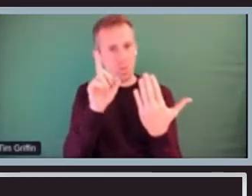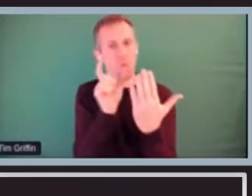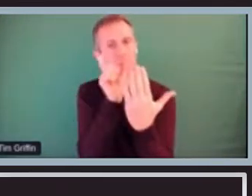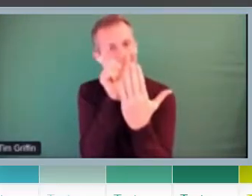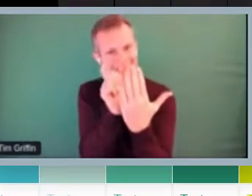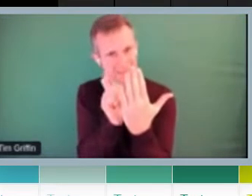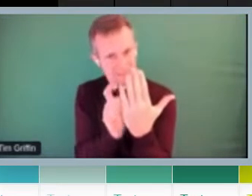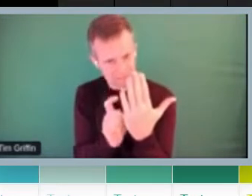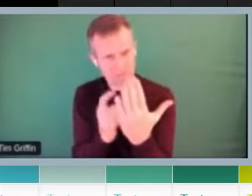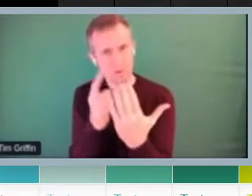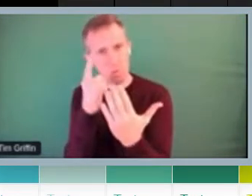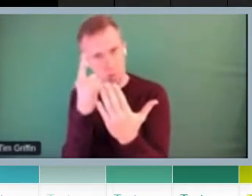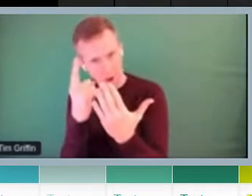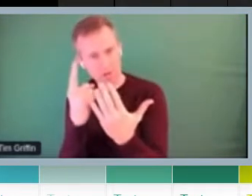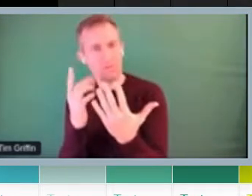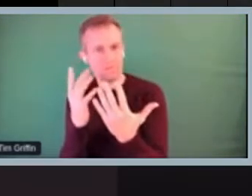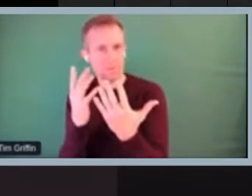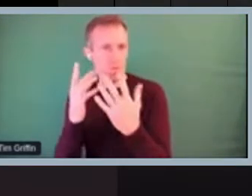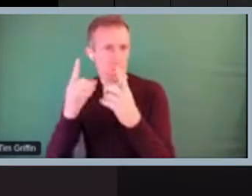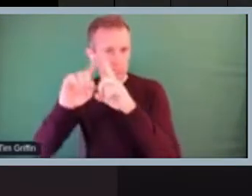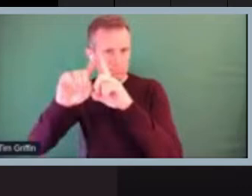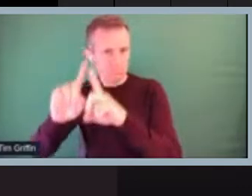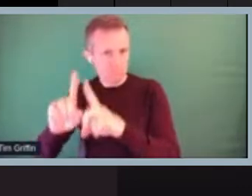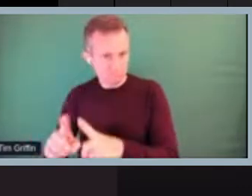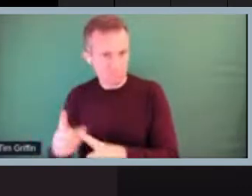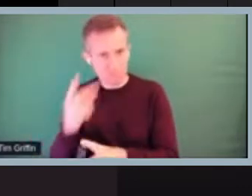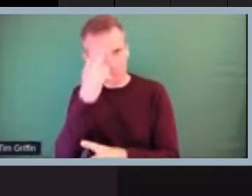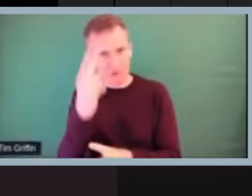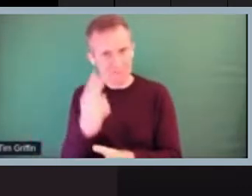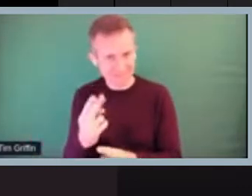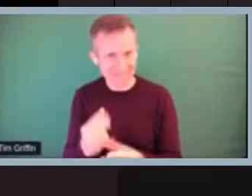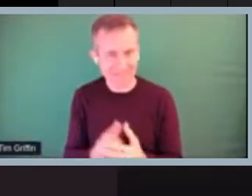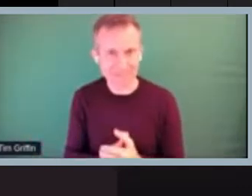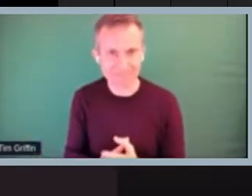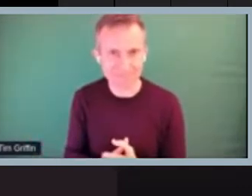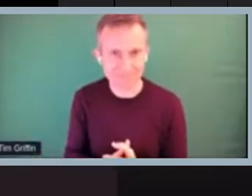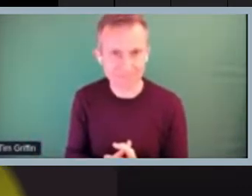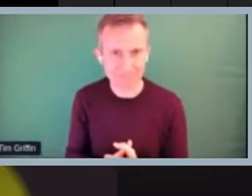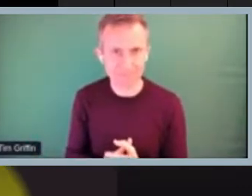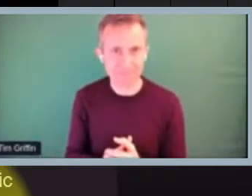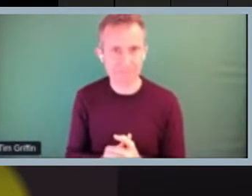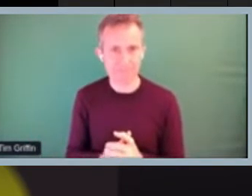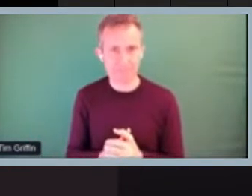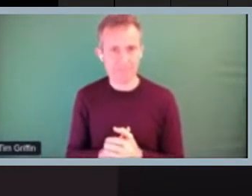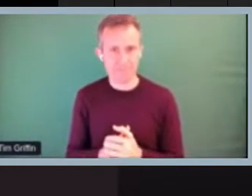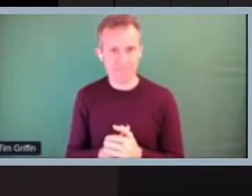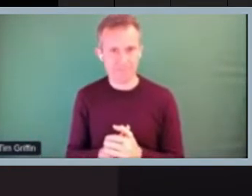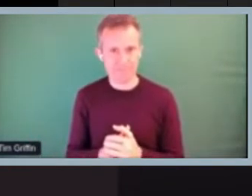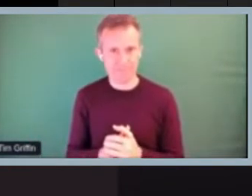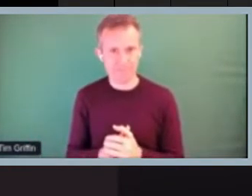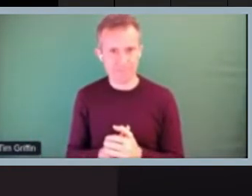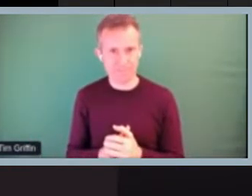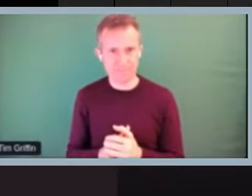I'm just going to change to my browser, and if I just refresh this page, I've got a bit